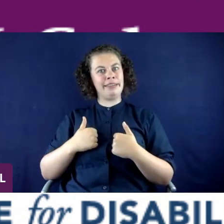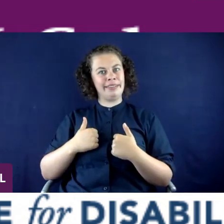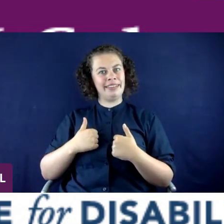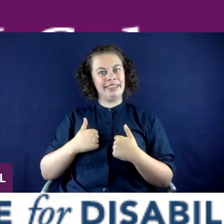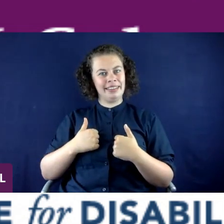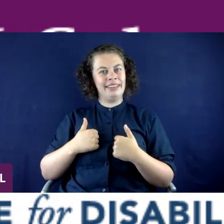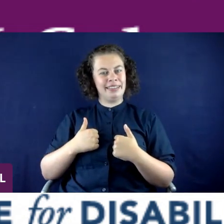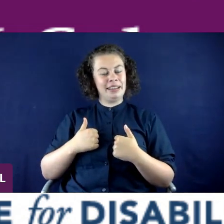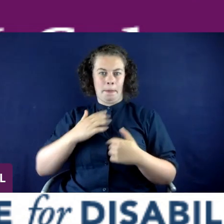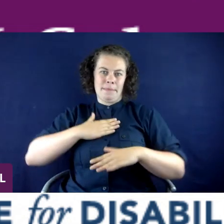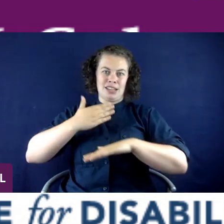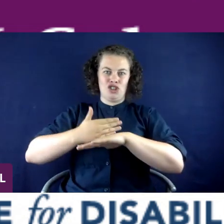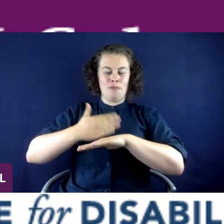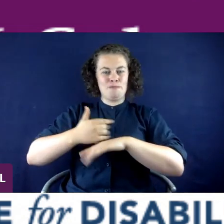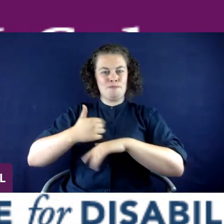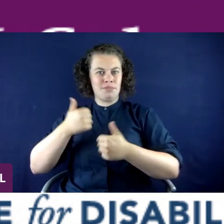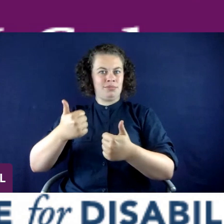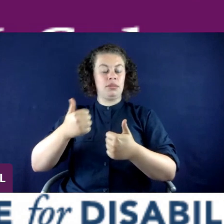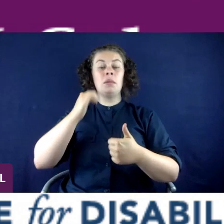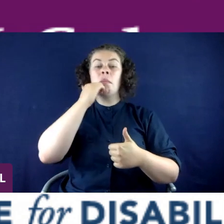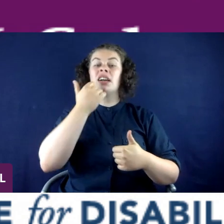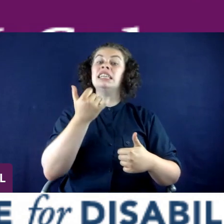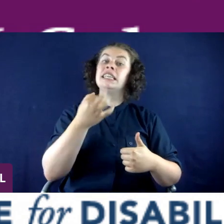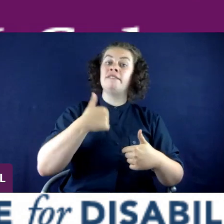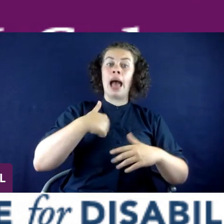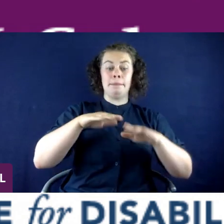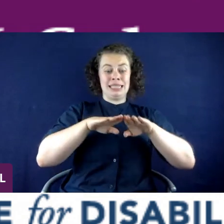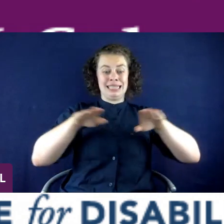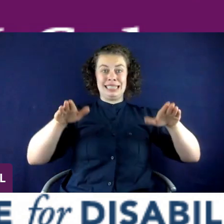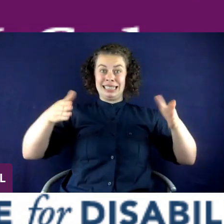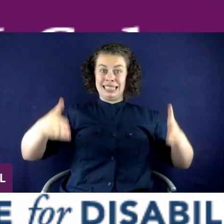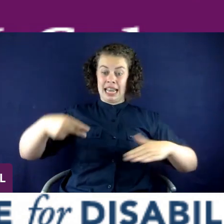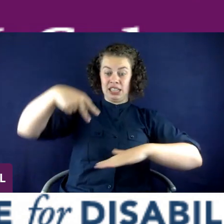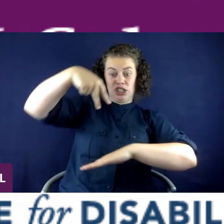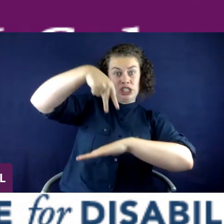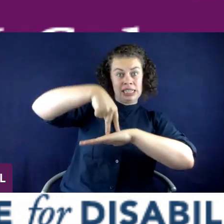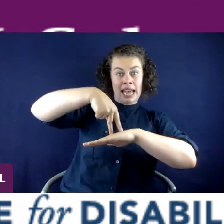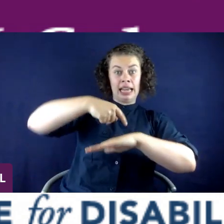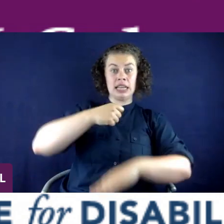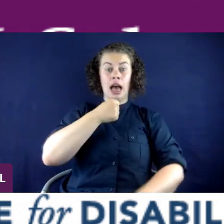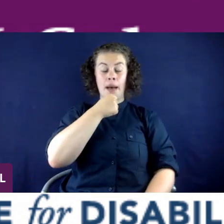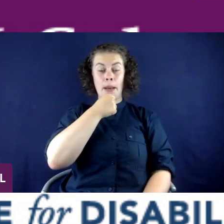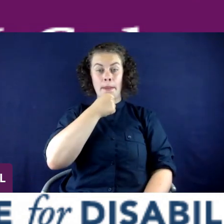on the stage and the person is in front of you, it is a visual connect.